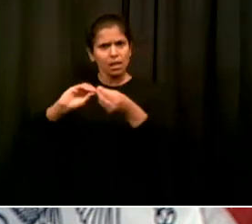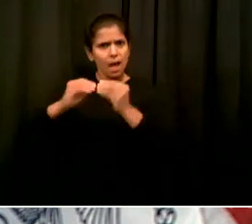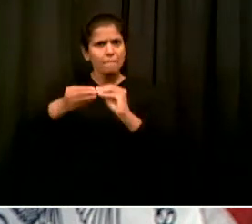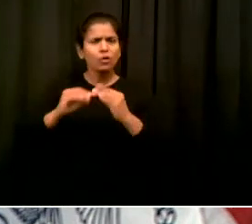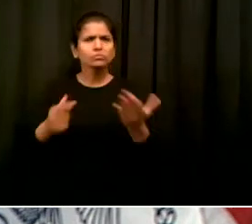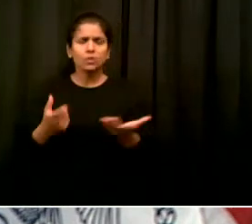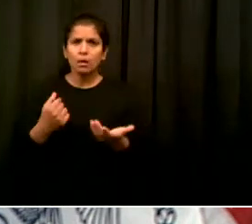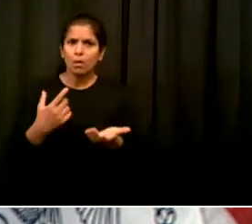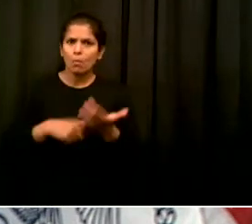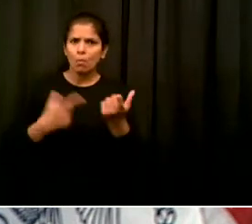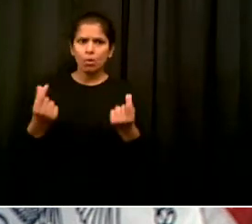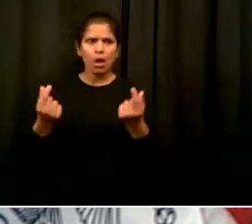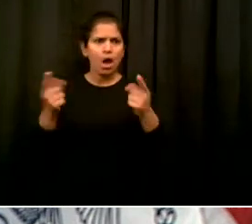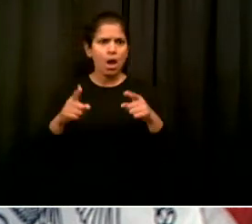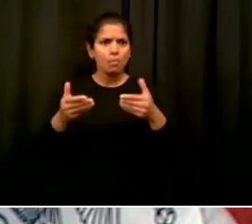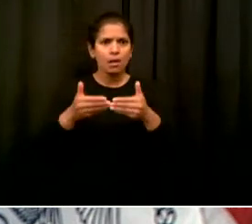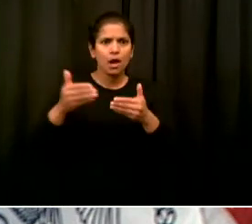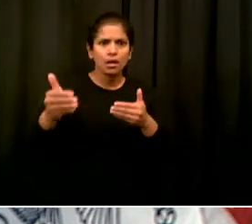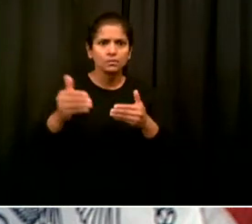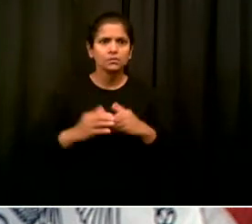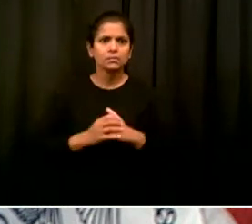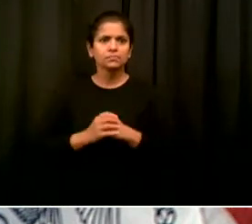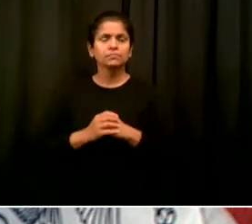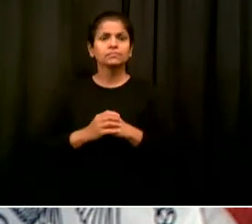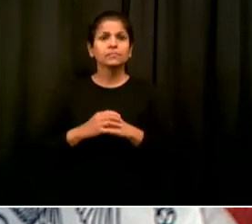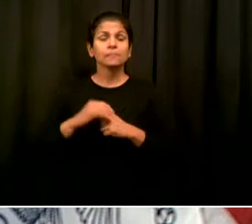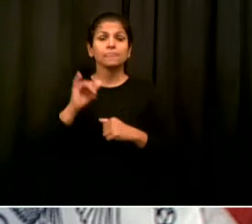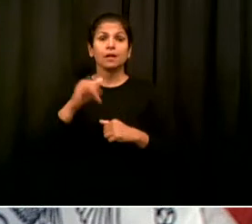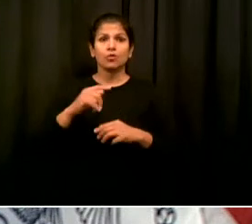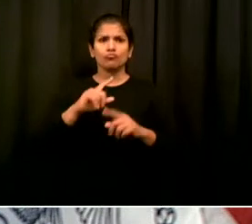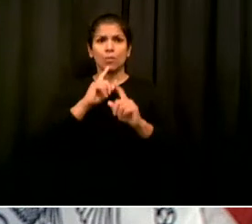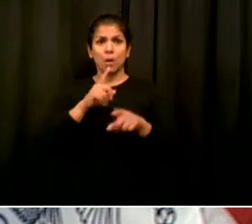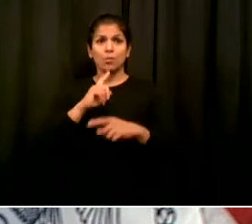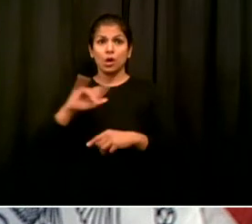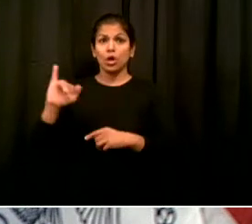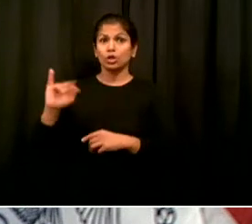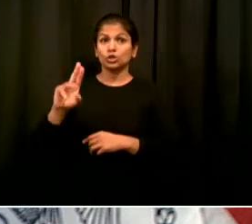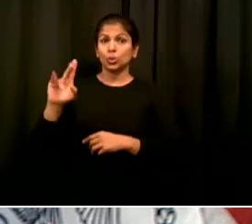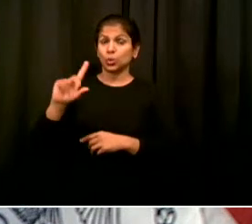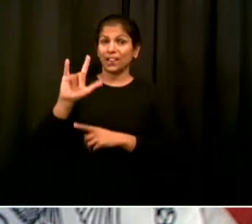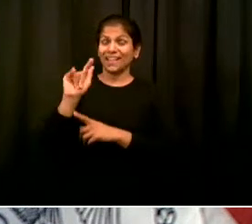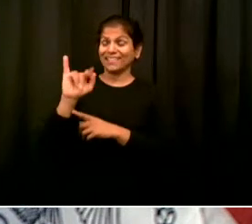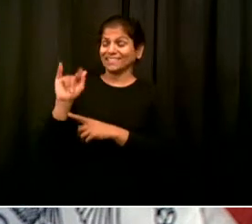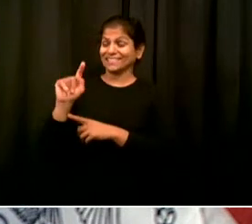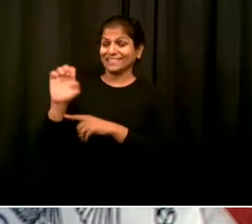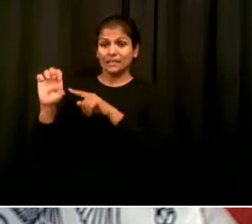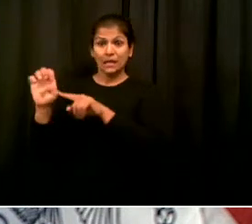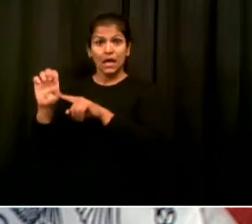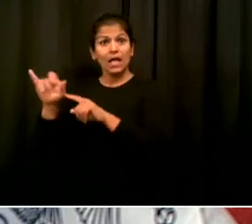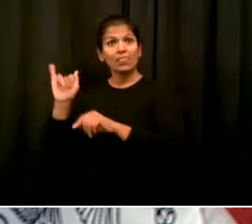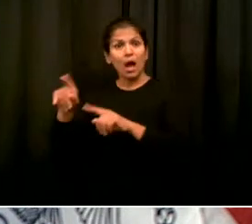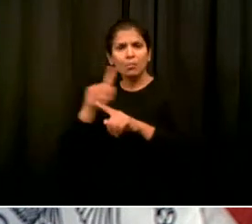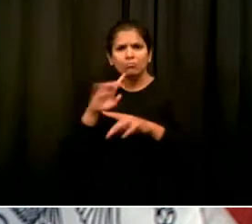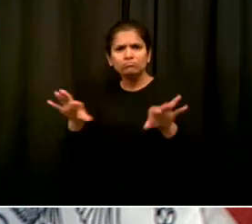CONCERN NOW YOU ARE SEEING THESE NUMBERS RISE AND WHAT DO YOU O D MOVING FORWARD.